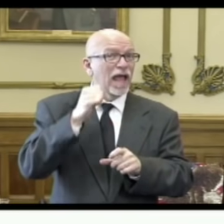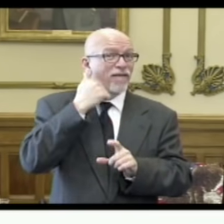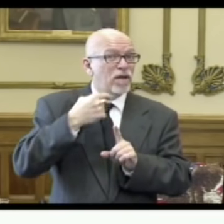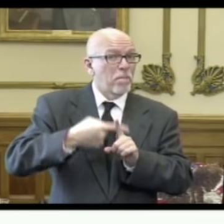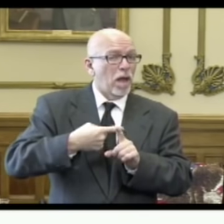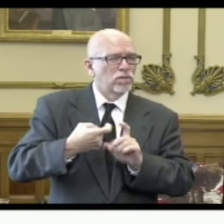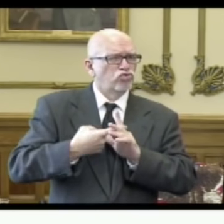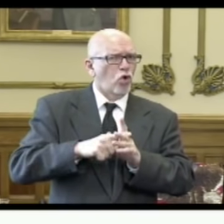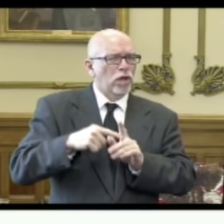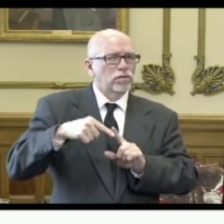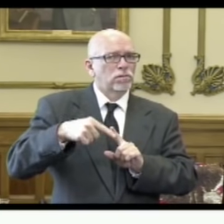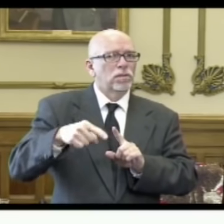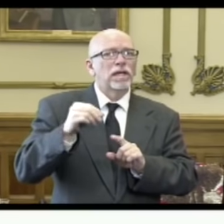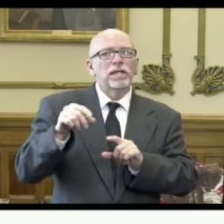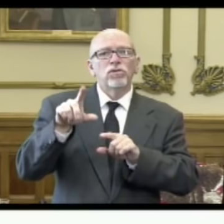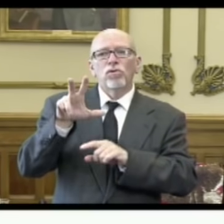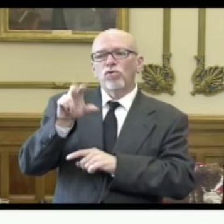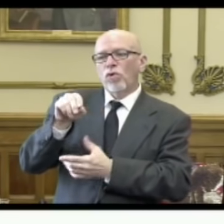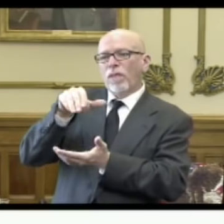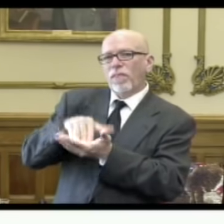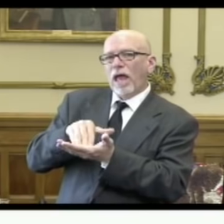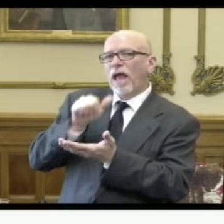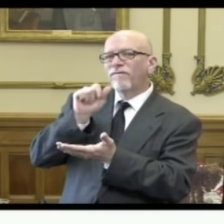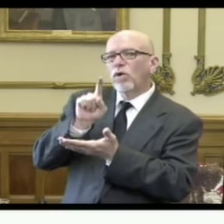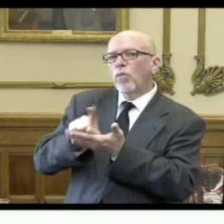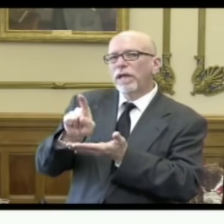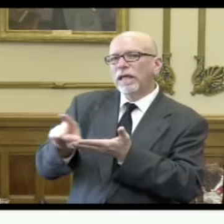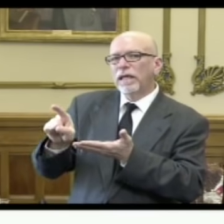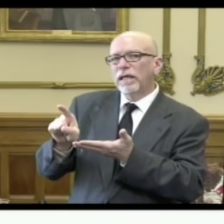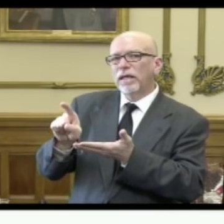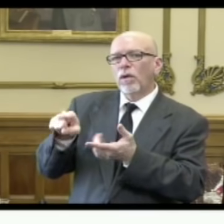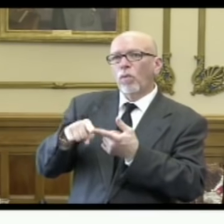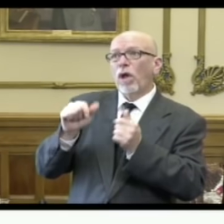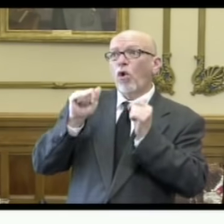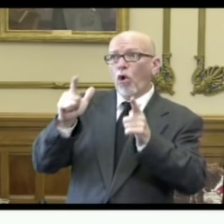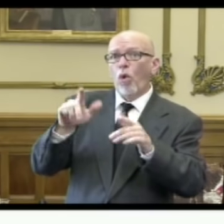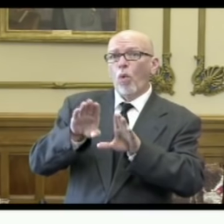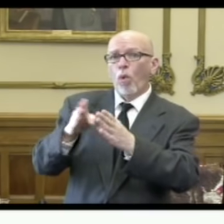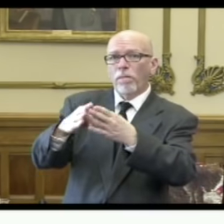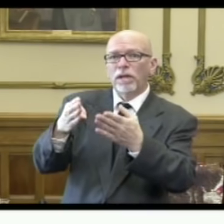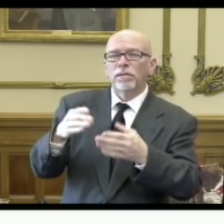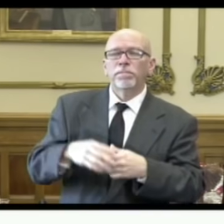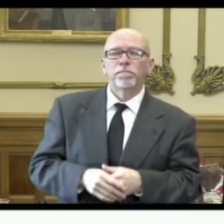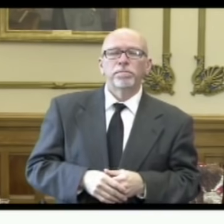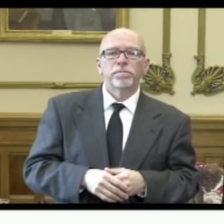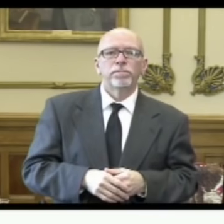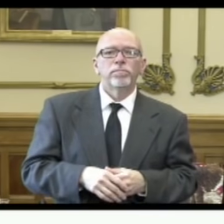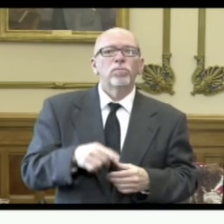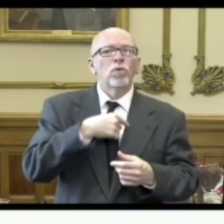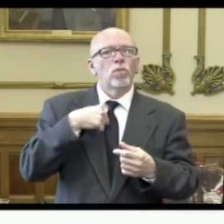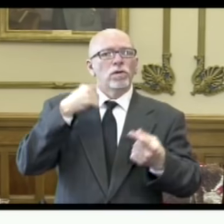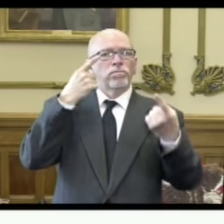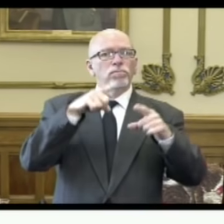BY MID-MAY. THIS WILL GIVE US AN OPPORTUNITY TO DO NEARLY 100,000 TASK A MONTH, AN INITIALLY IN TEST 30,000